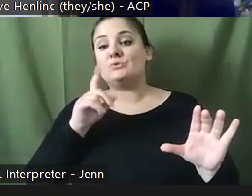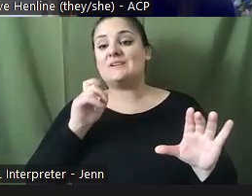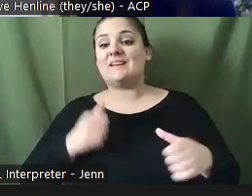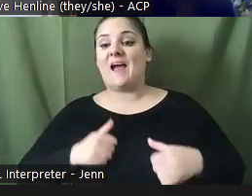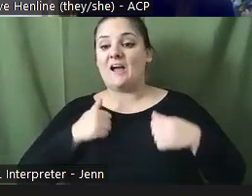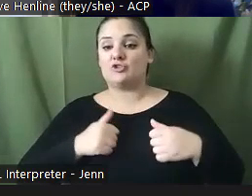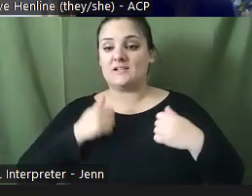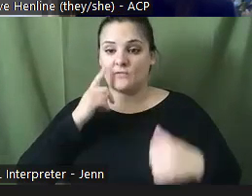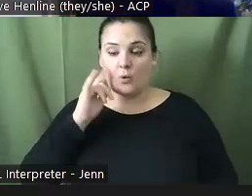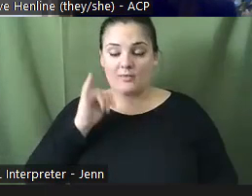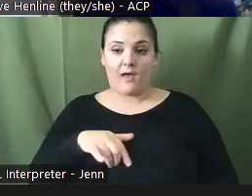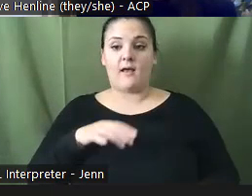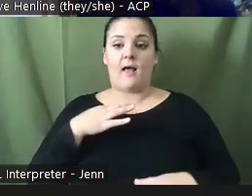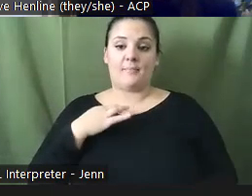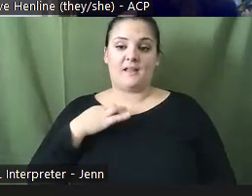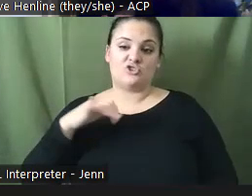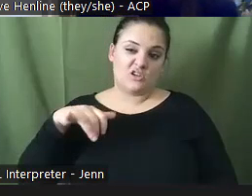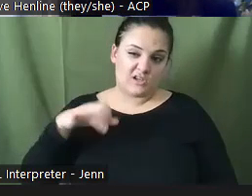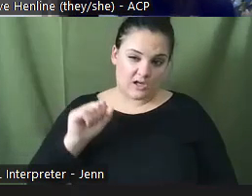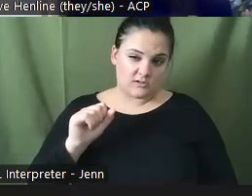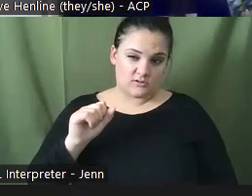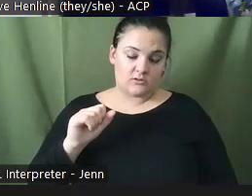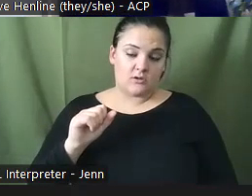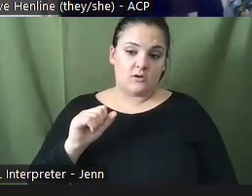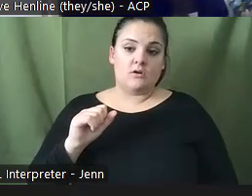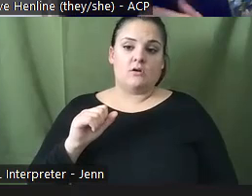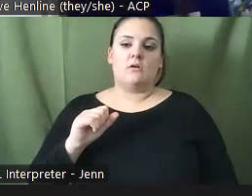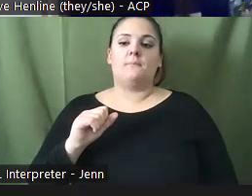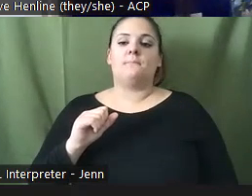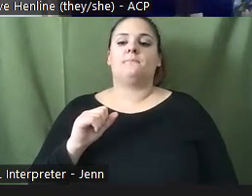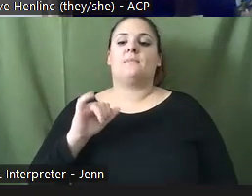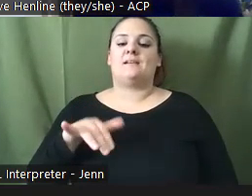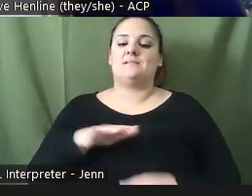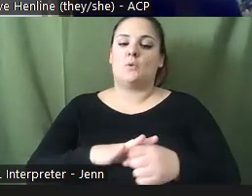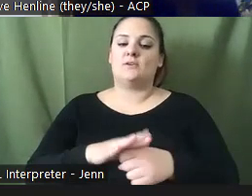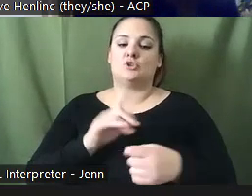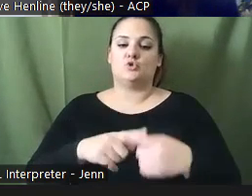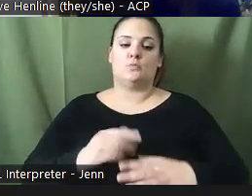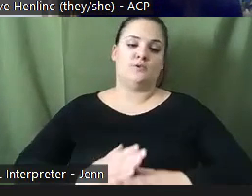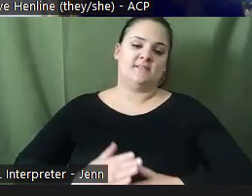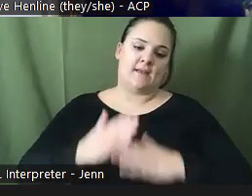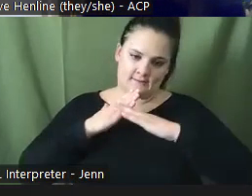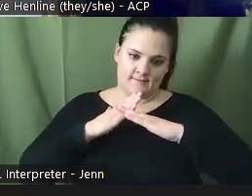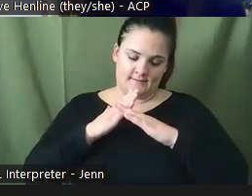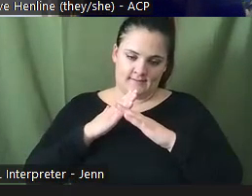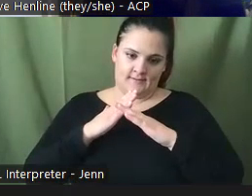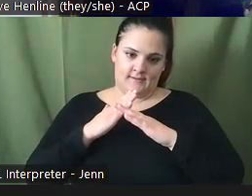application that is a location to protect, because that's part of how the program functions, but it